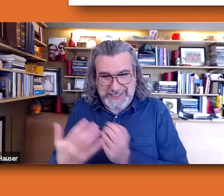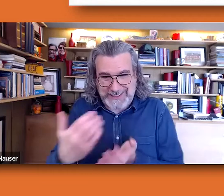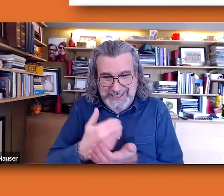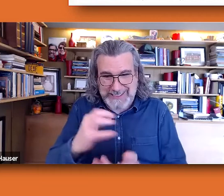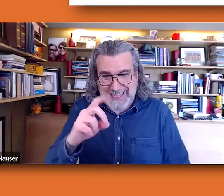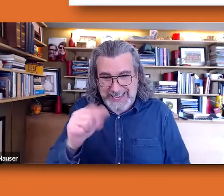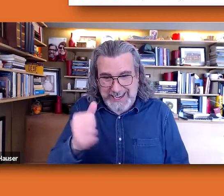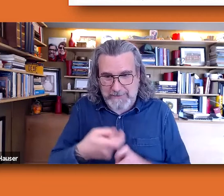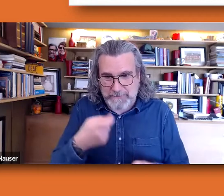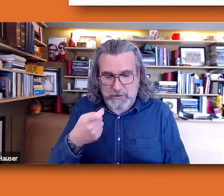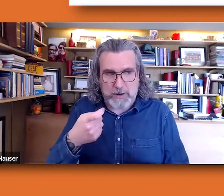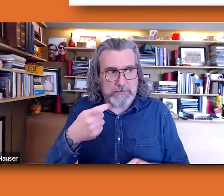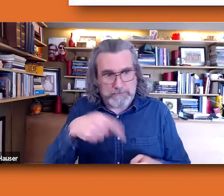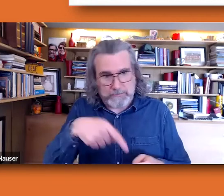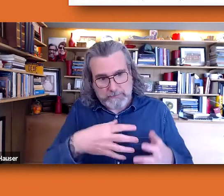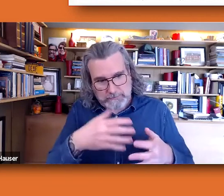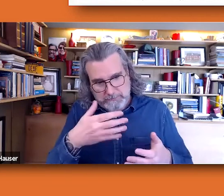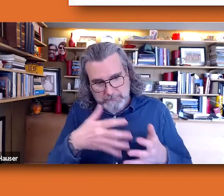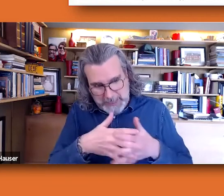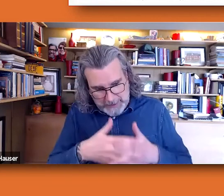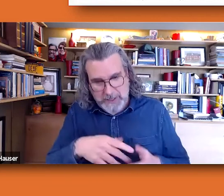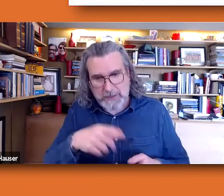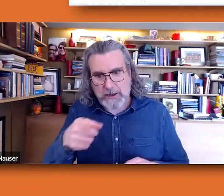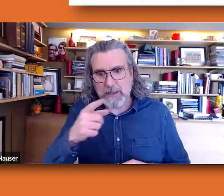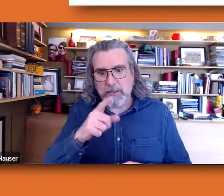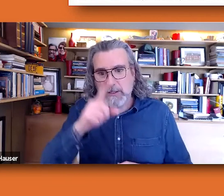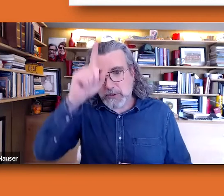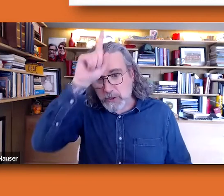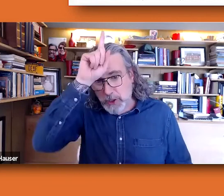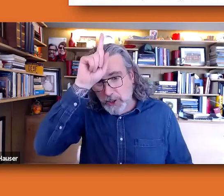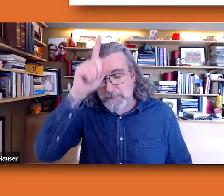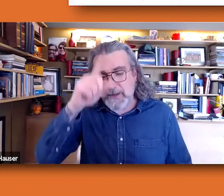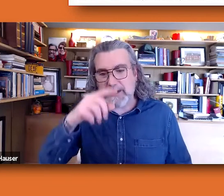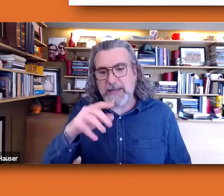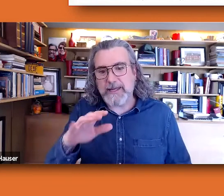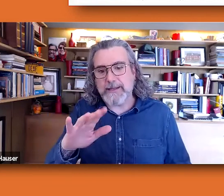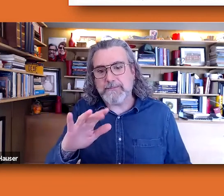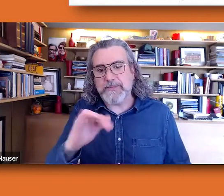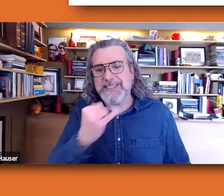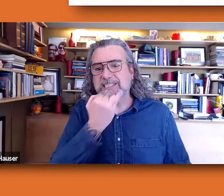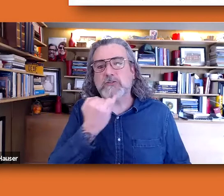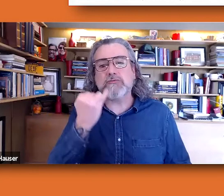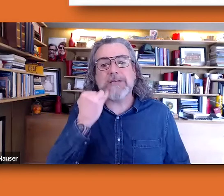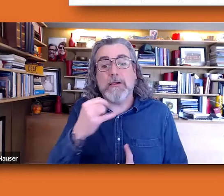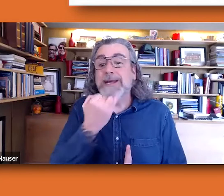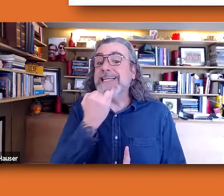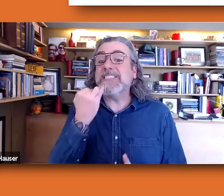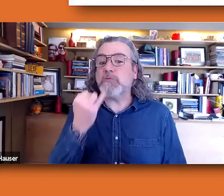They collected data from deaf people in the United States as well as deaf people in Germany and Israel.